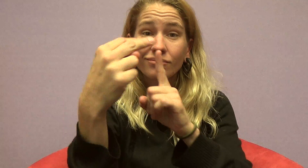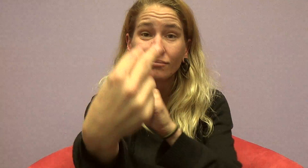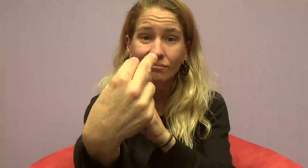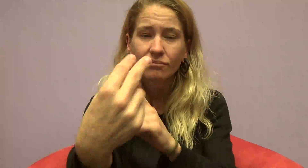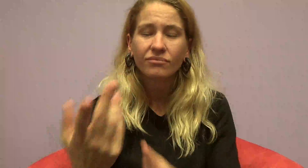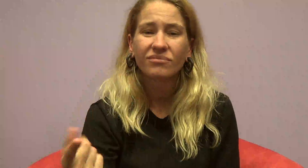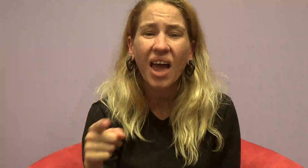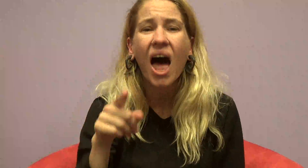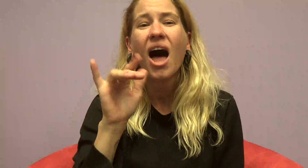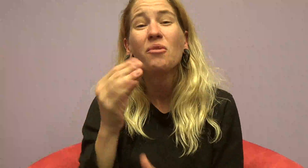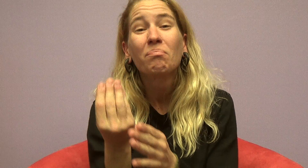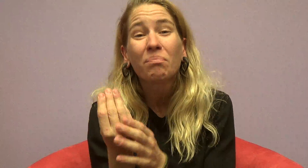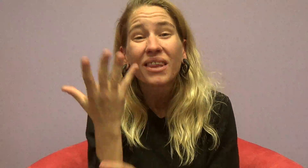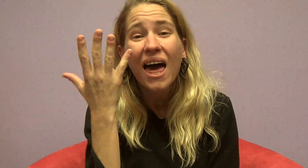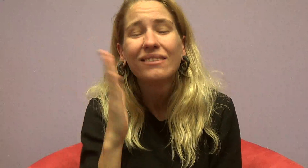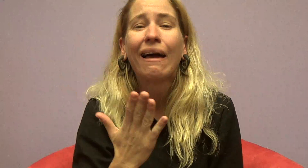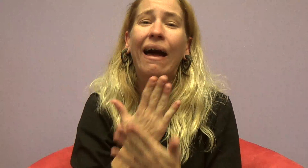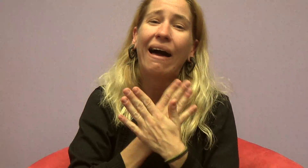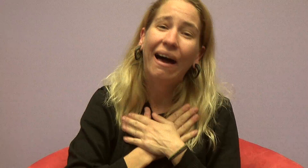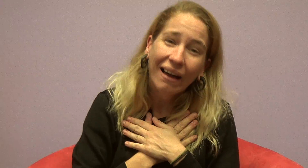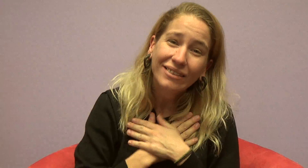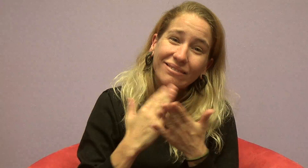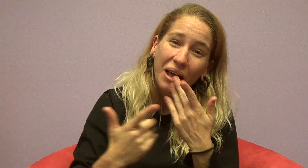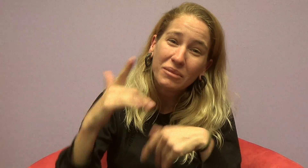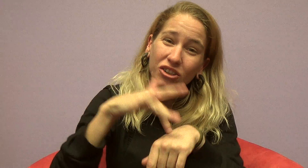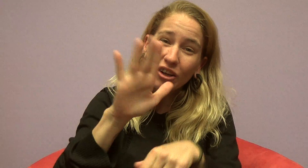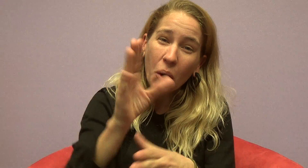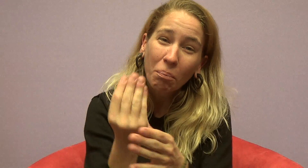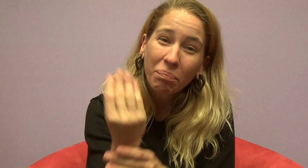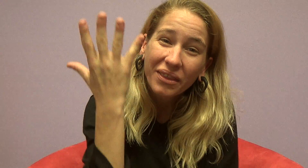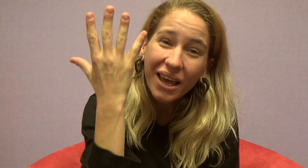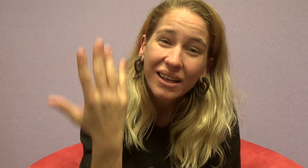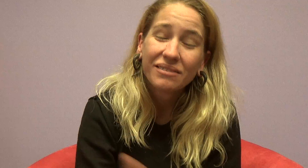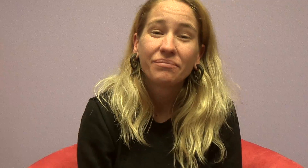From the adult's point of view could be "A plant? Aw. Someone touched your plant."